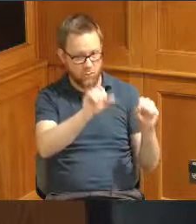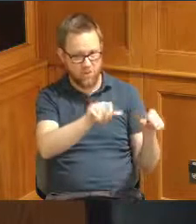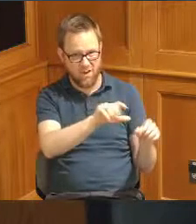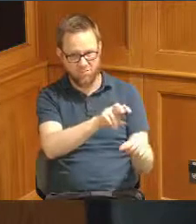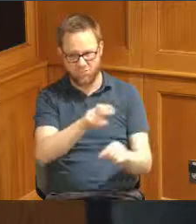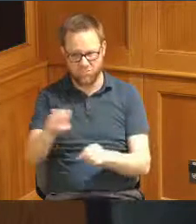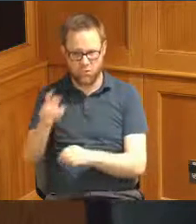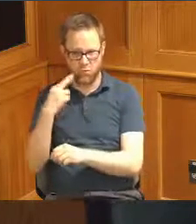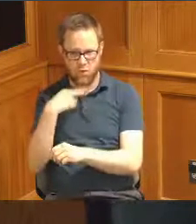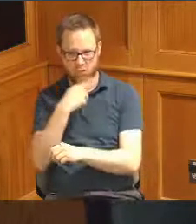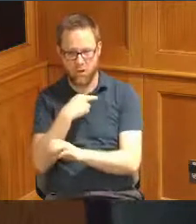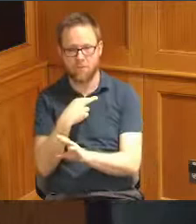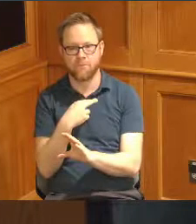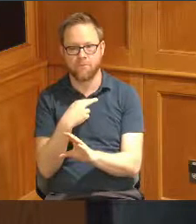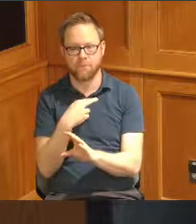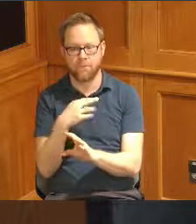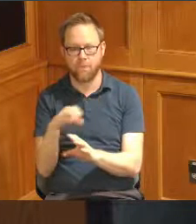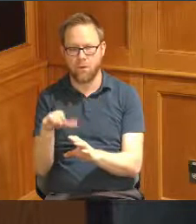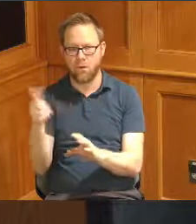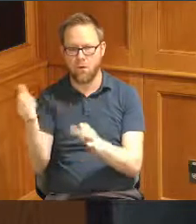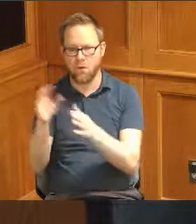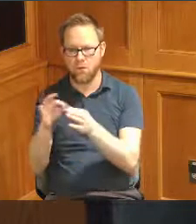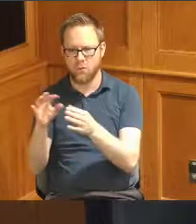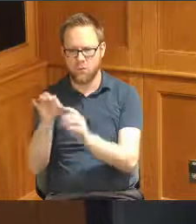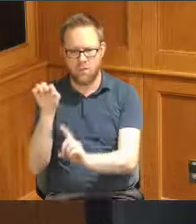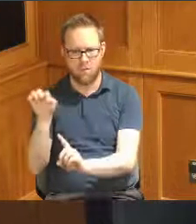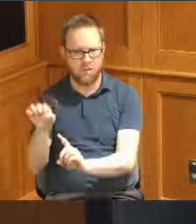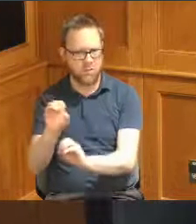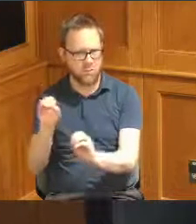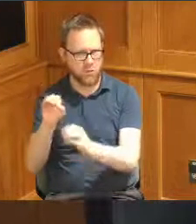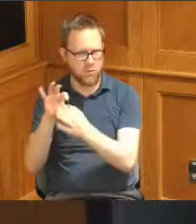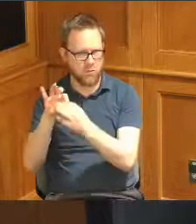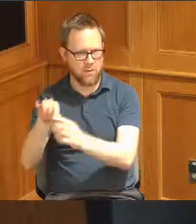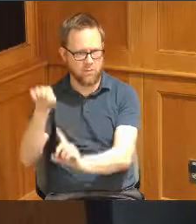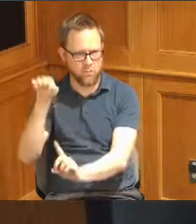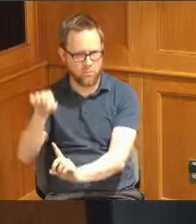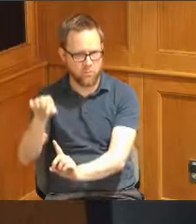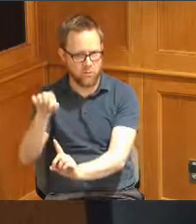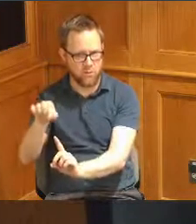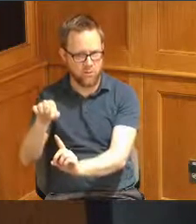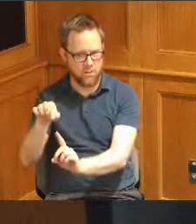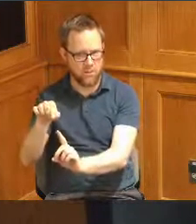anybody else I don't think I have anybody else on this anyone else on this subject matter